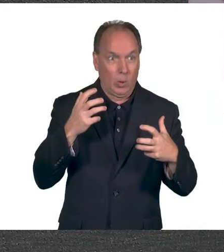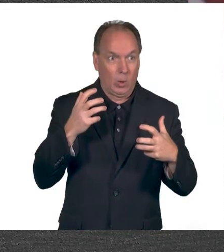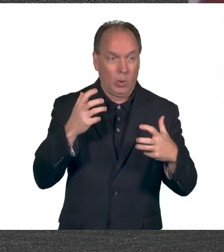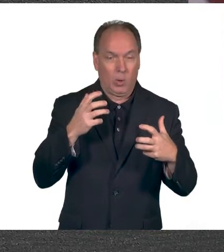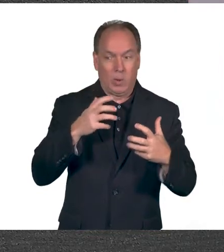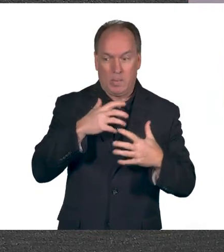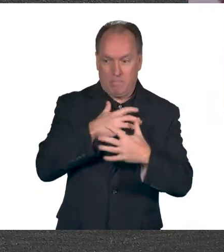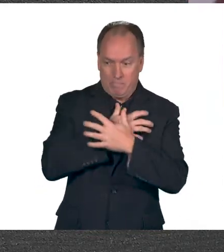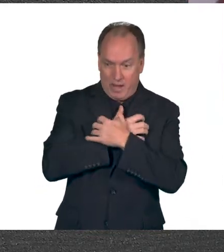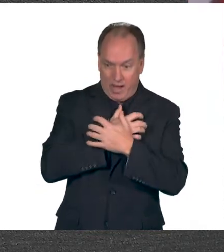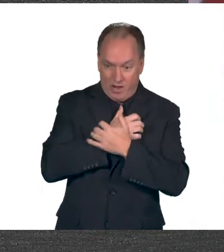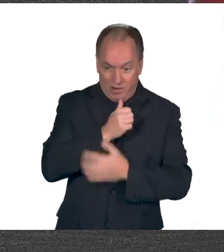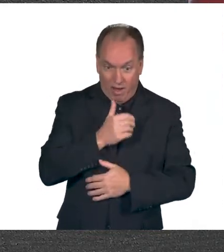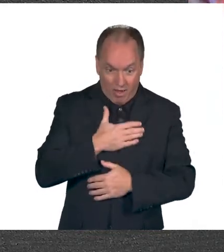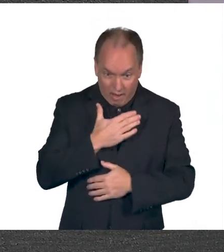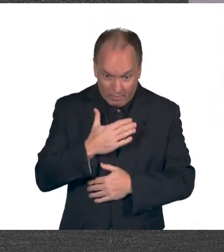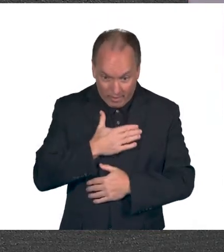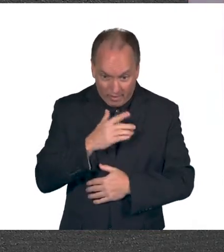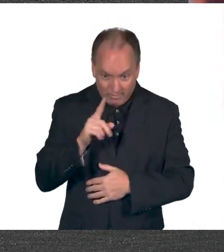Oh oh bear is not happy at all.